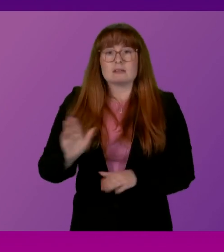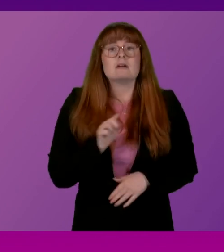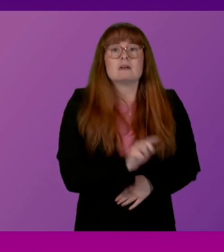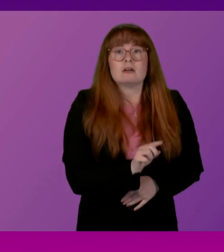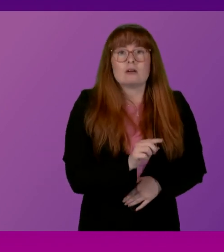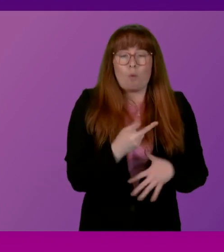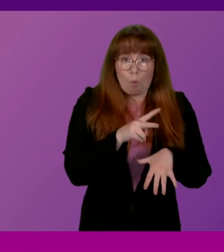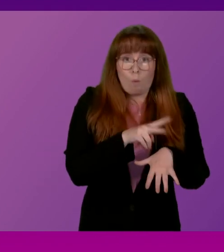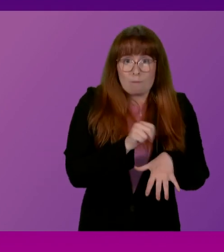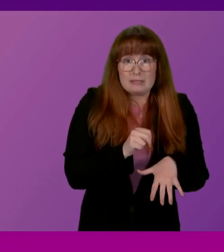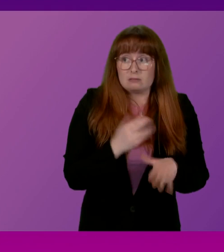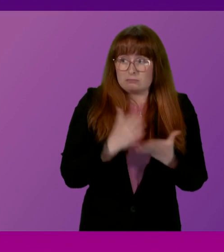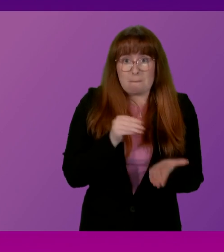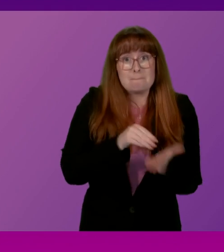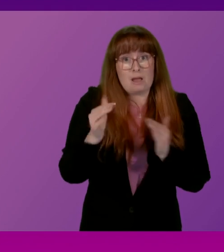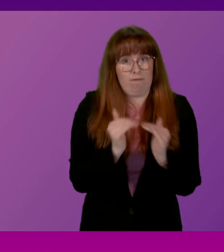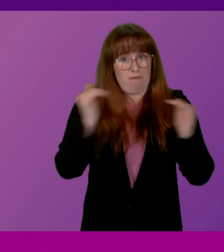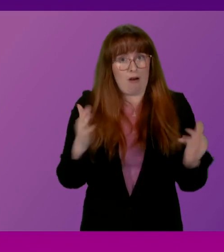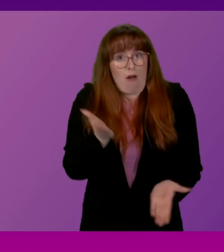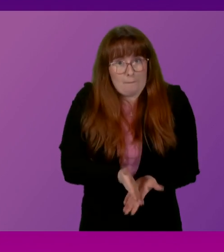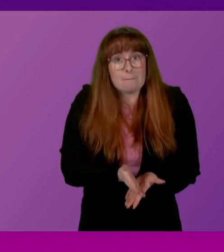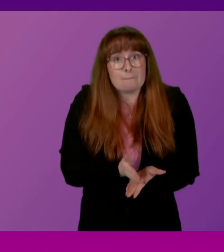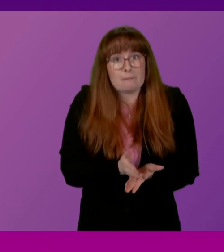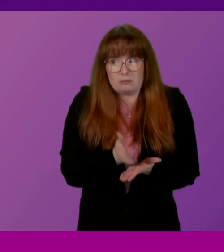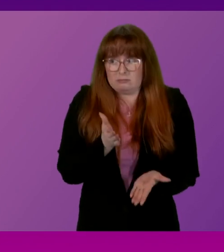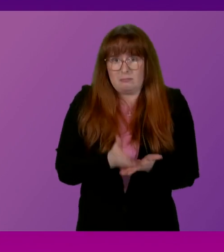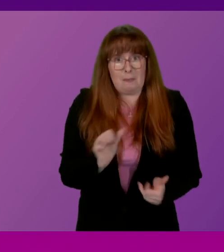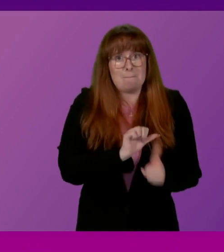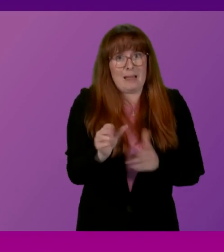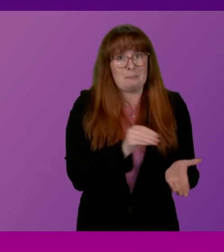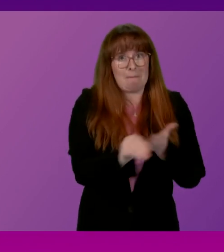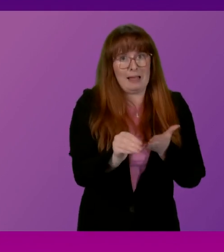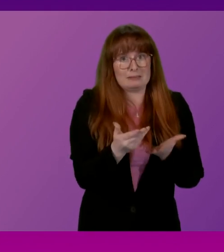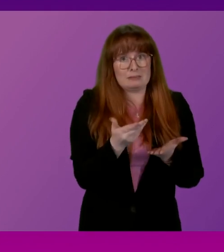Officers are paid more fairly and are the best paid in the entire UK.